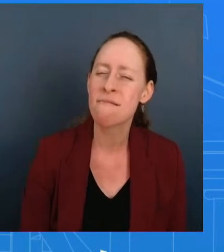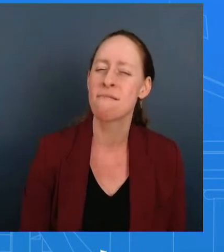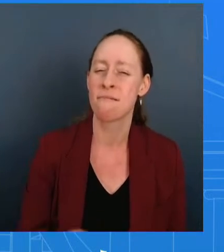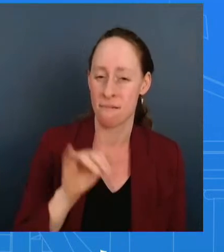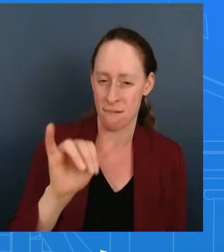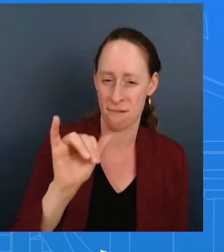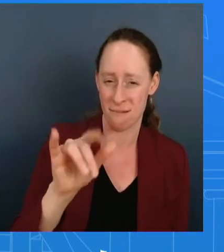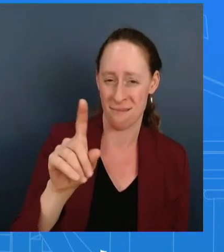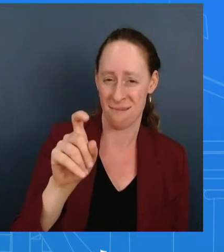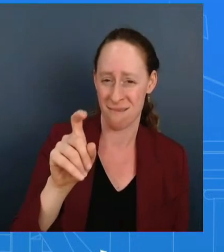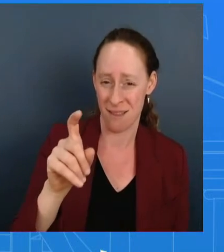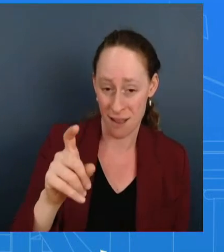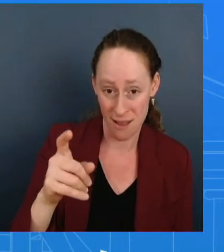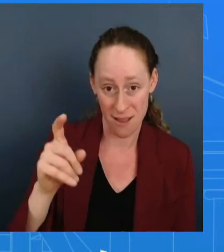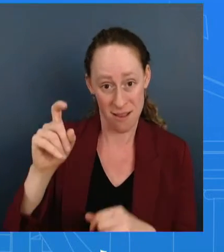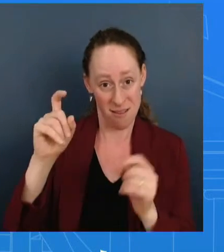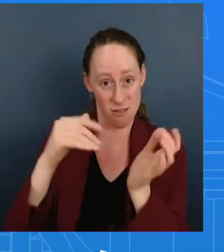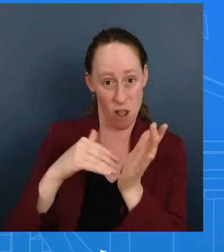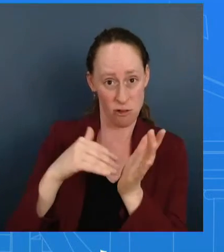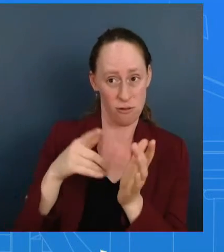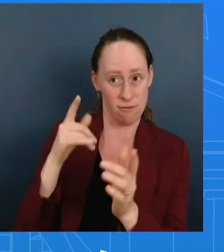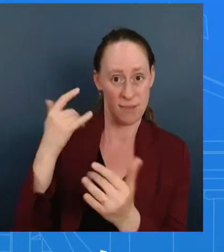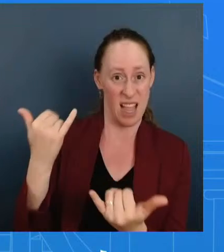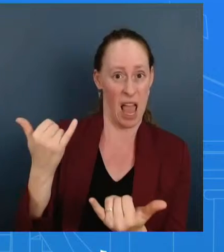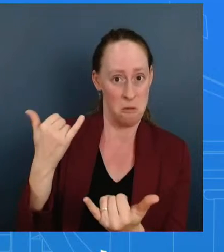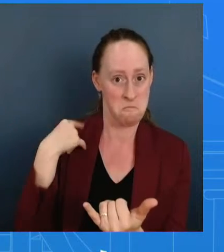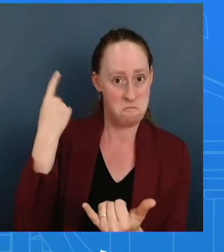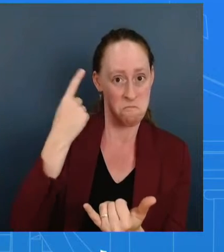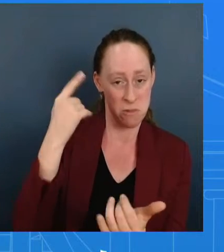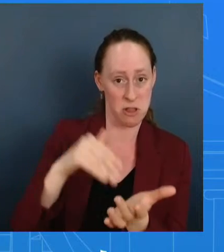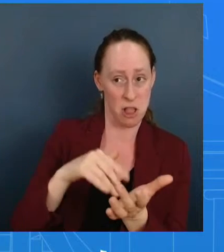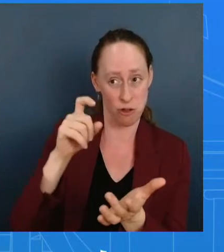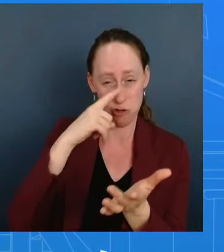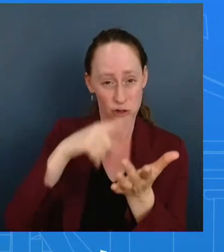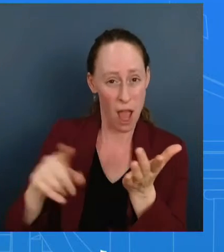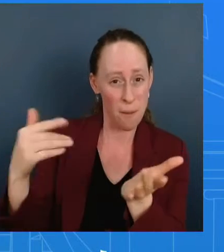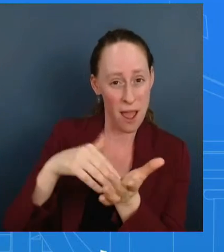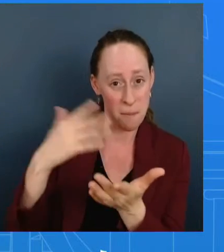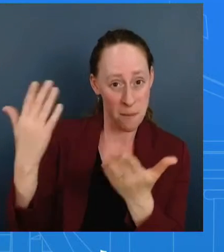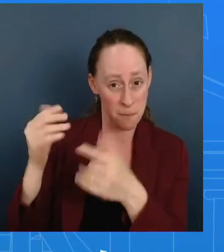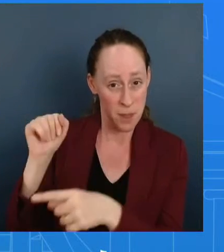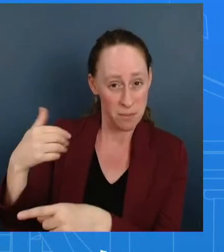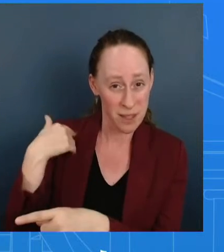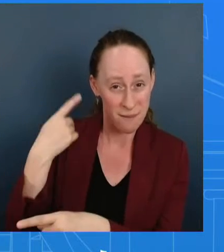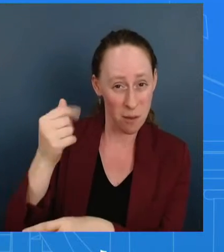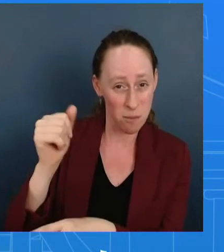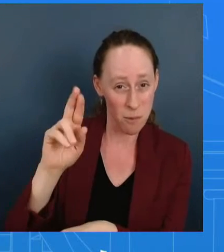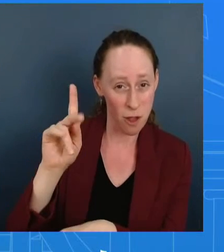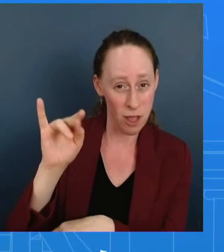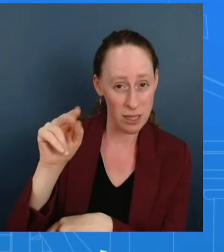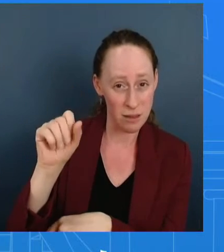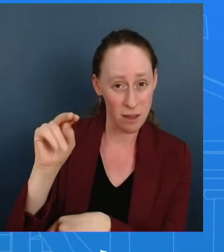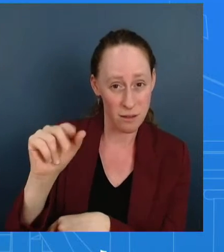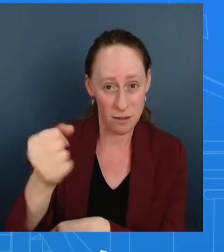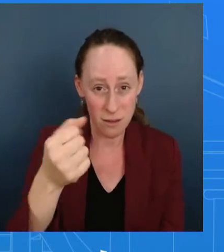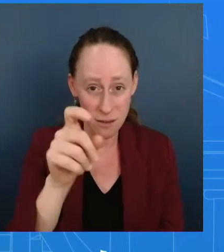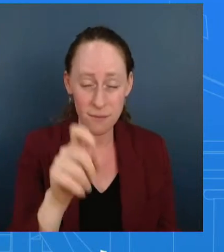Ms. Jean-Pierre: No. The -- the comprehensive report that you all have stands. There is -- we -- the president, obviously, will have another physical,